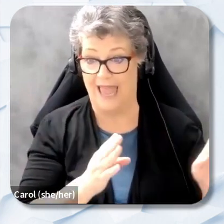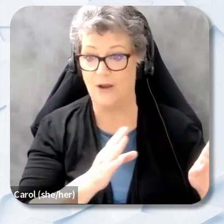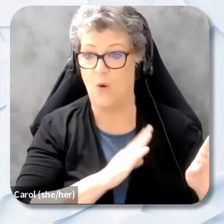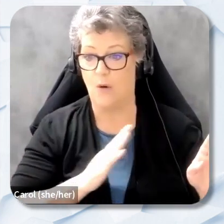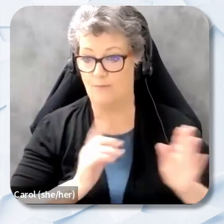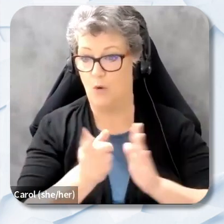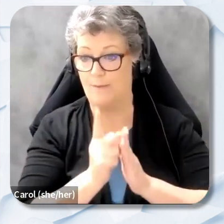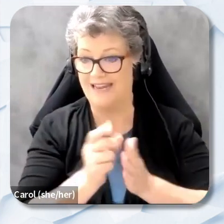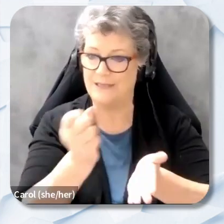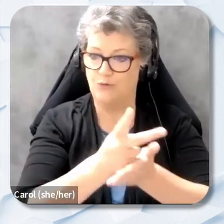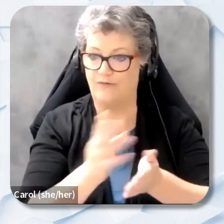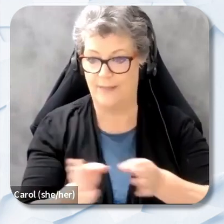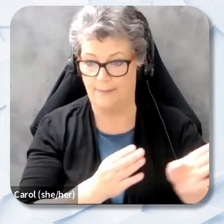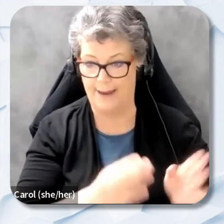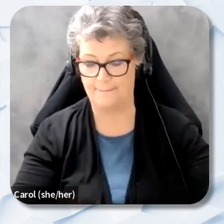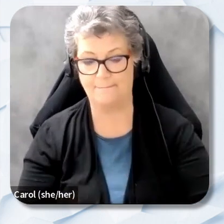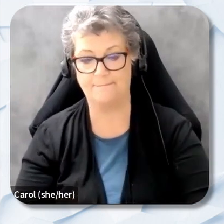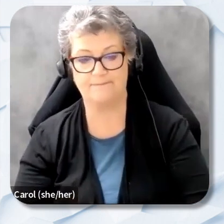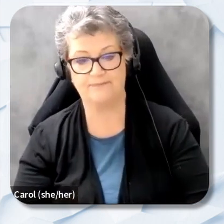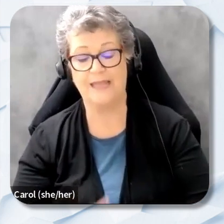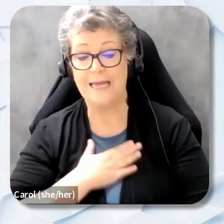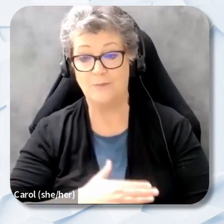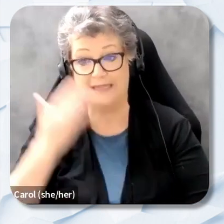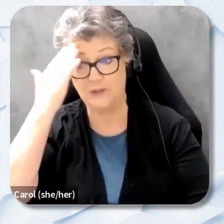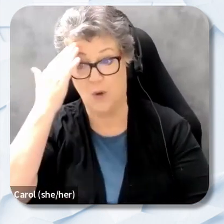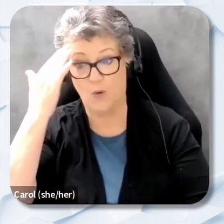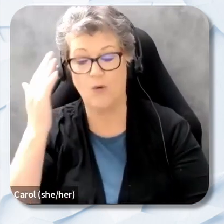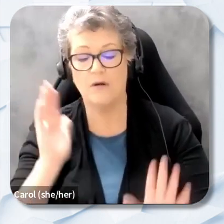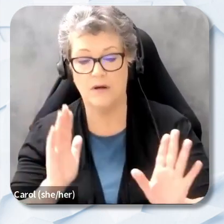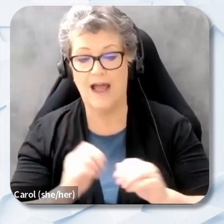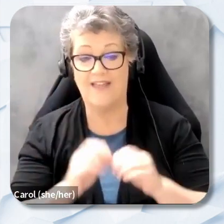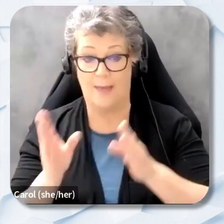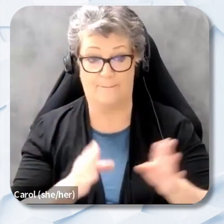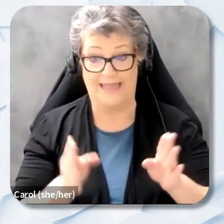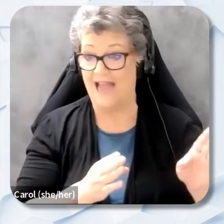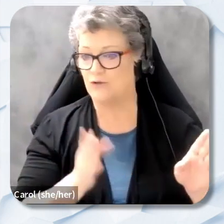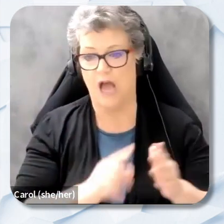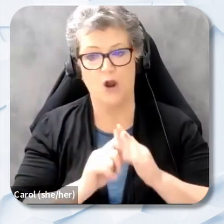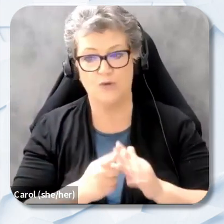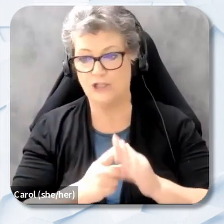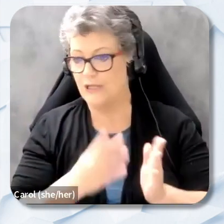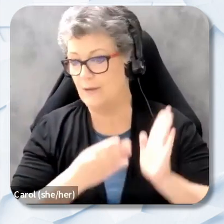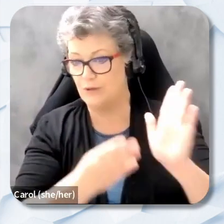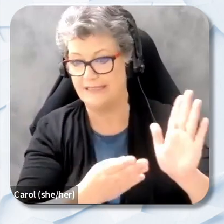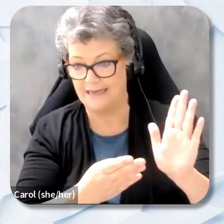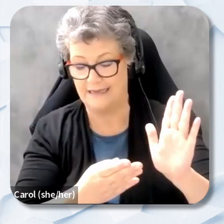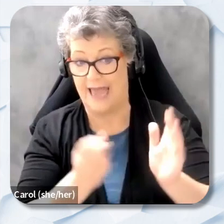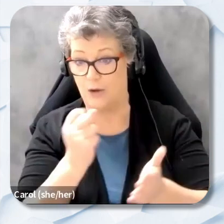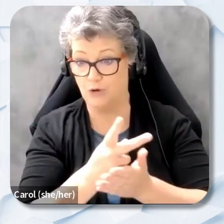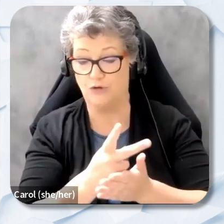approving their plan. Please note that plans that were not originally presented and approved by the Governing board